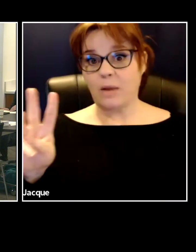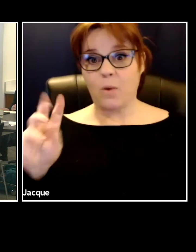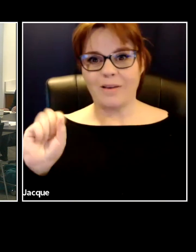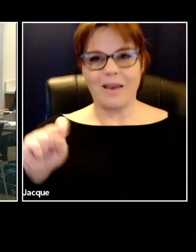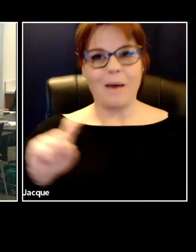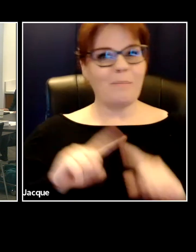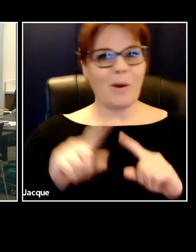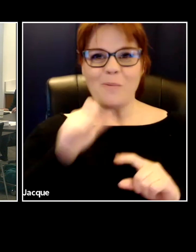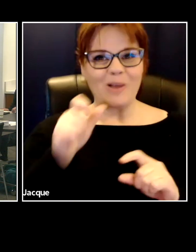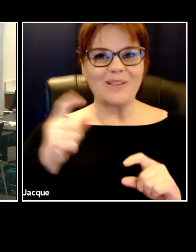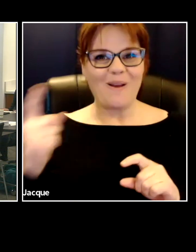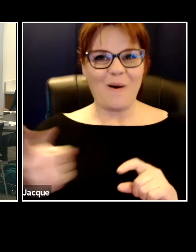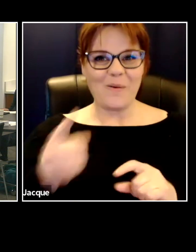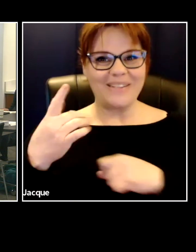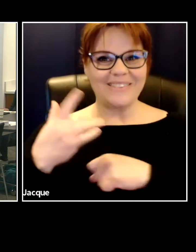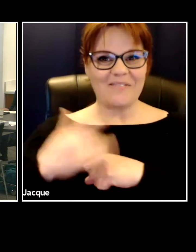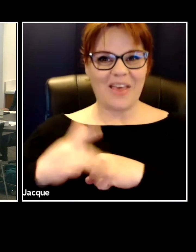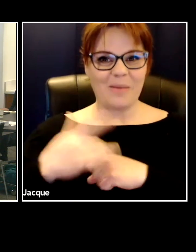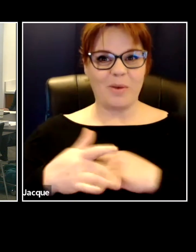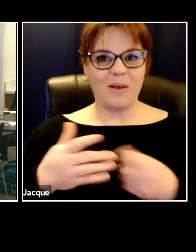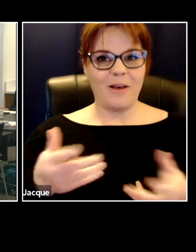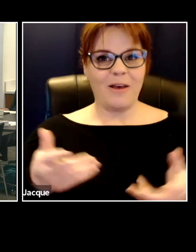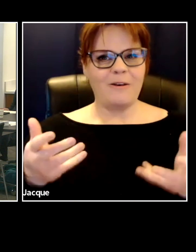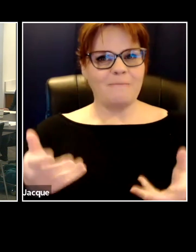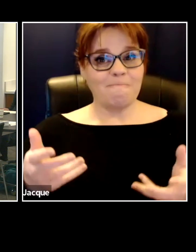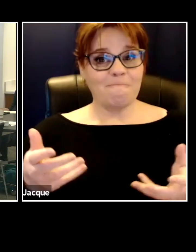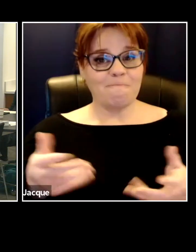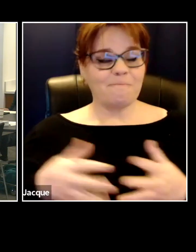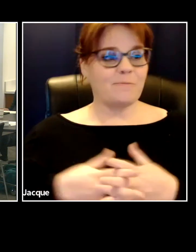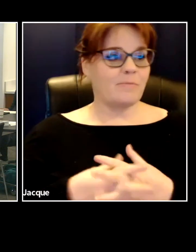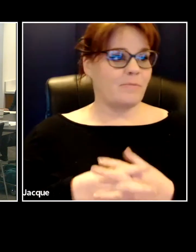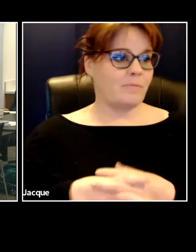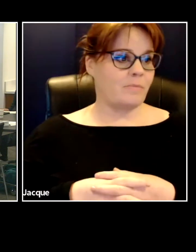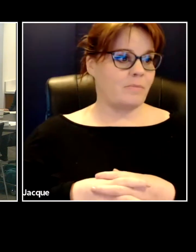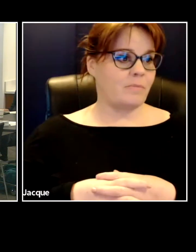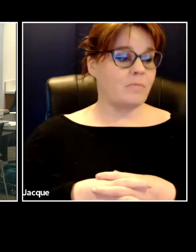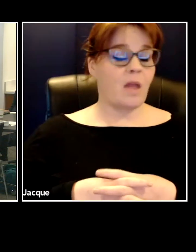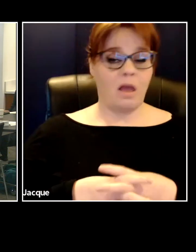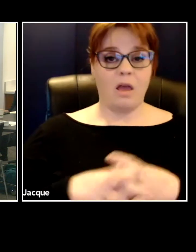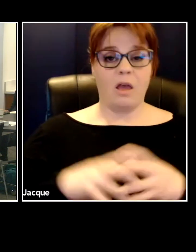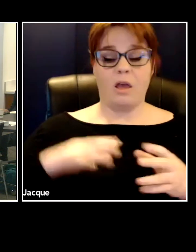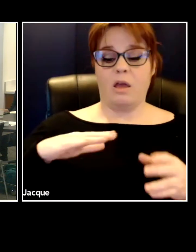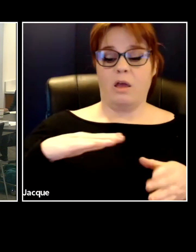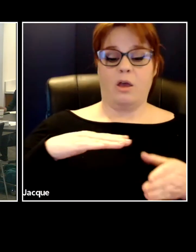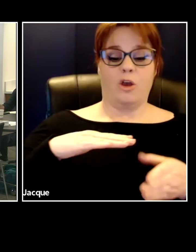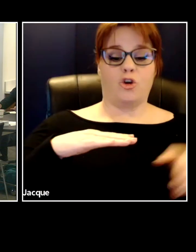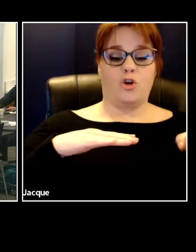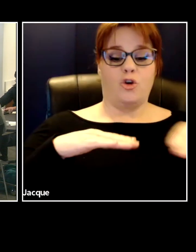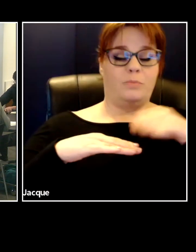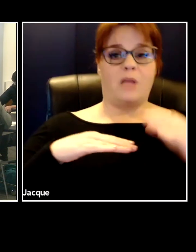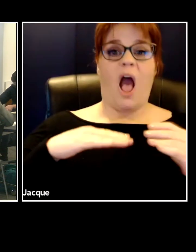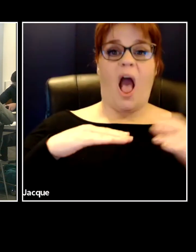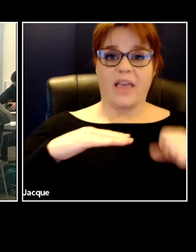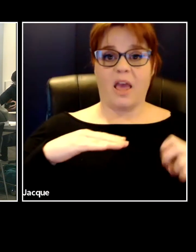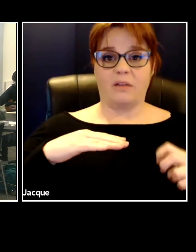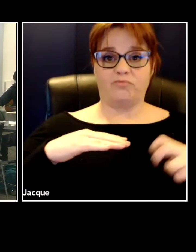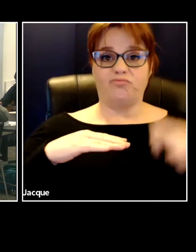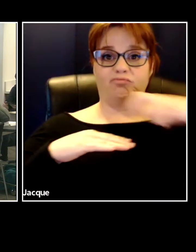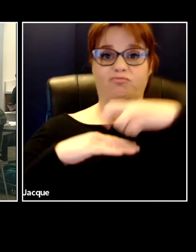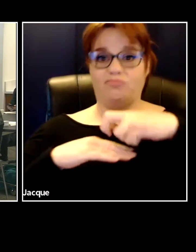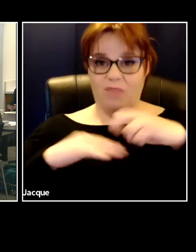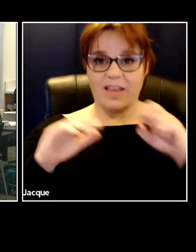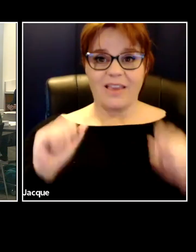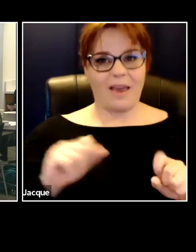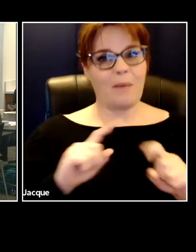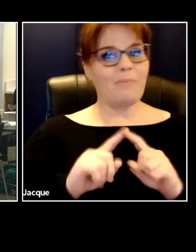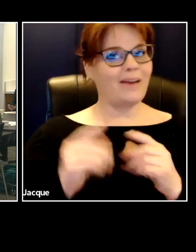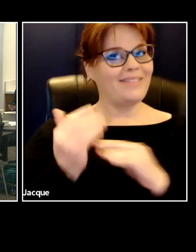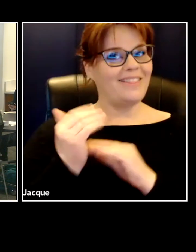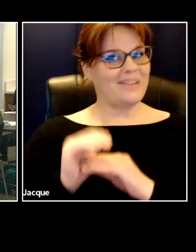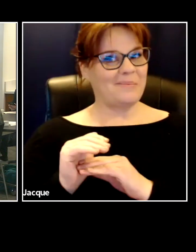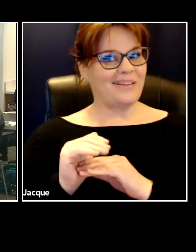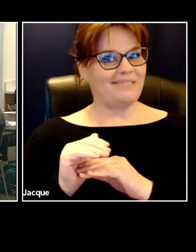Um like I can get up uh curbs uh with the chair, but there's um there's a limit to that and um and